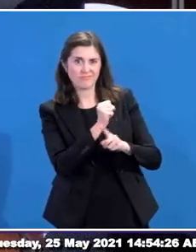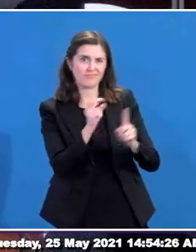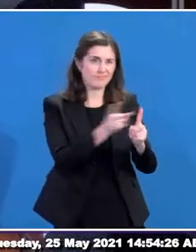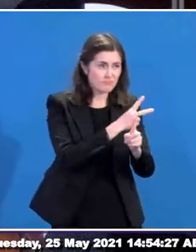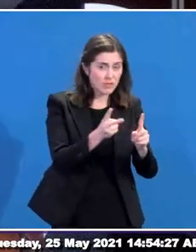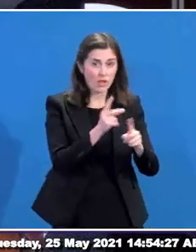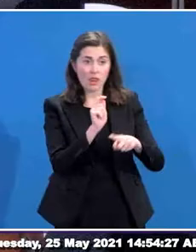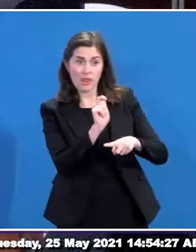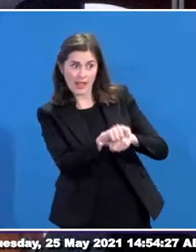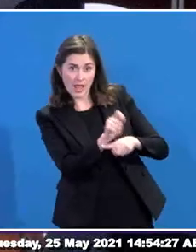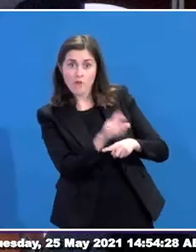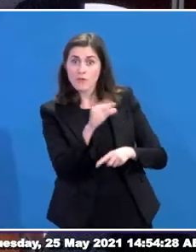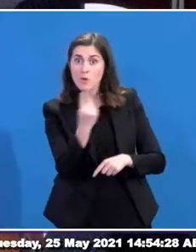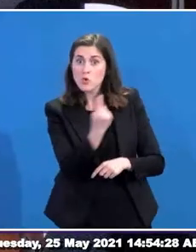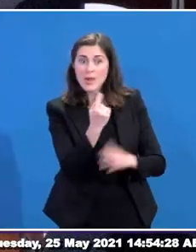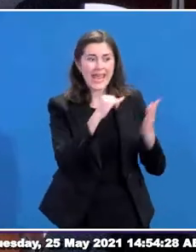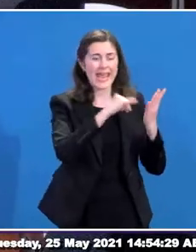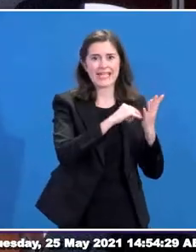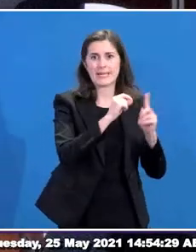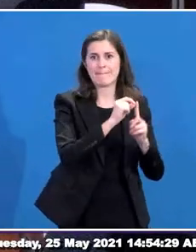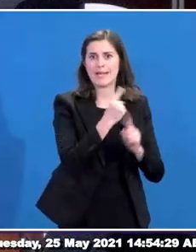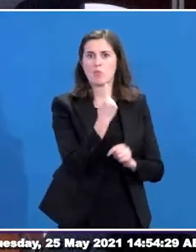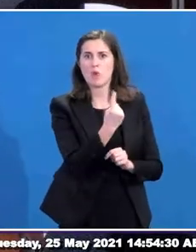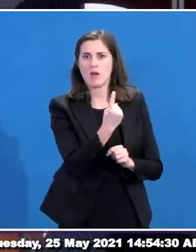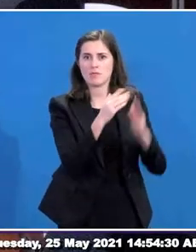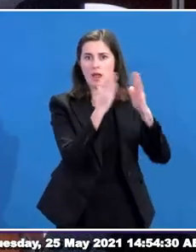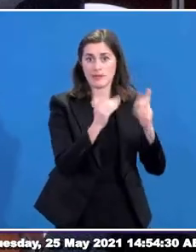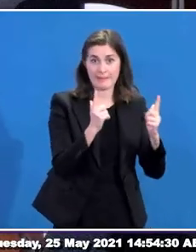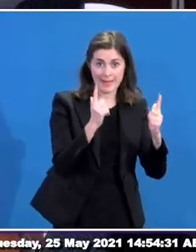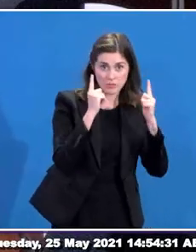you have the pseudonyms there, and SP2.